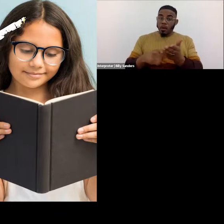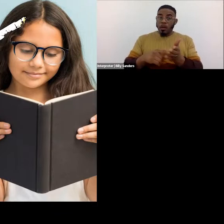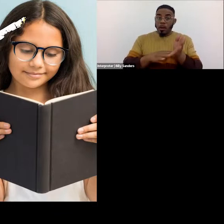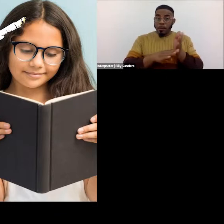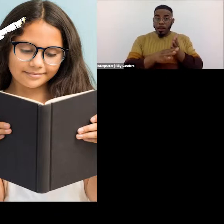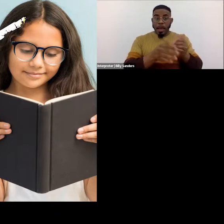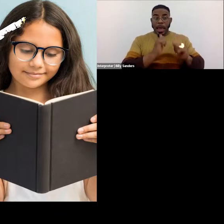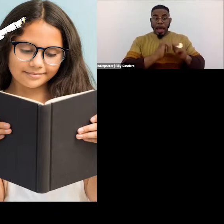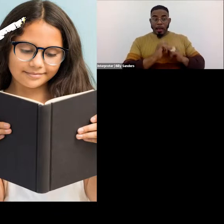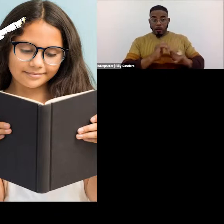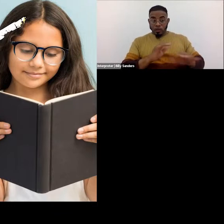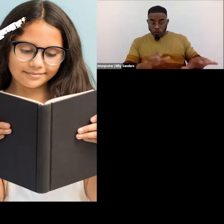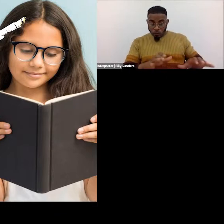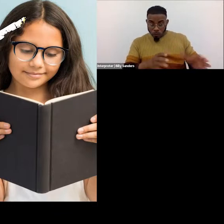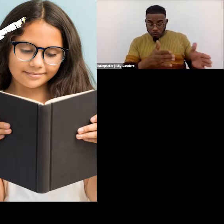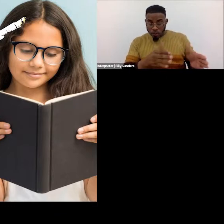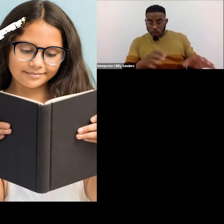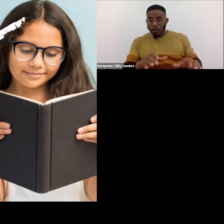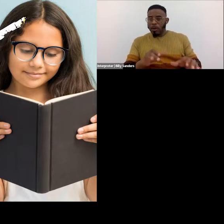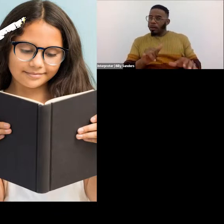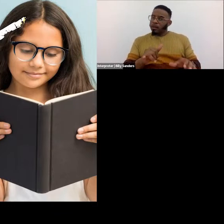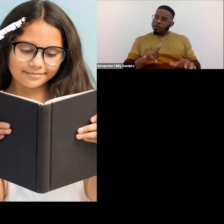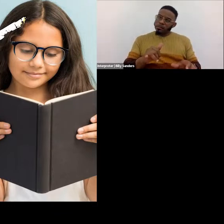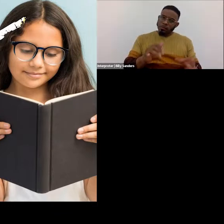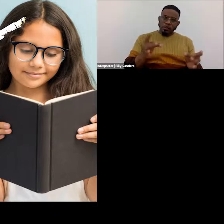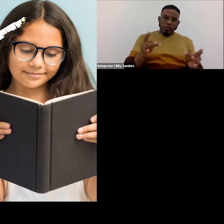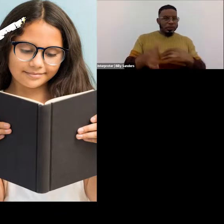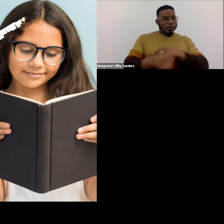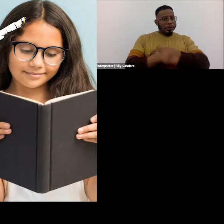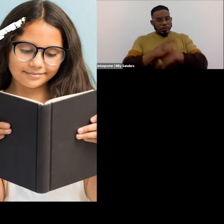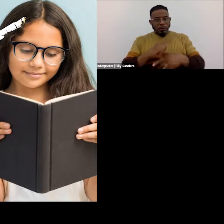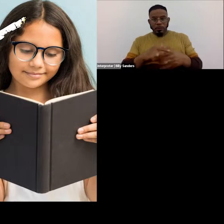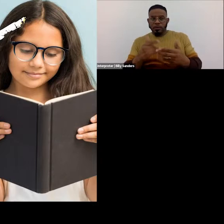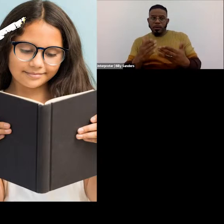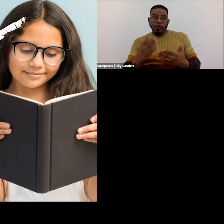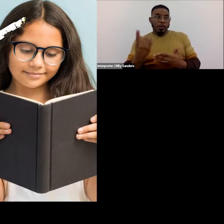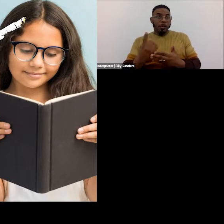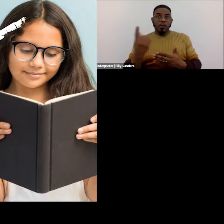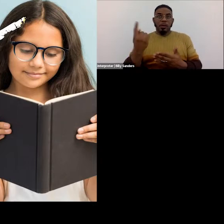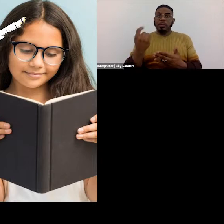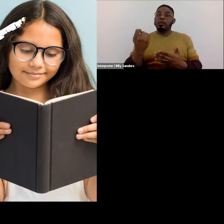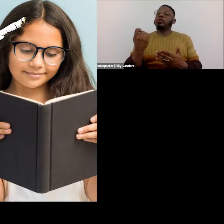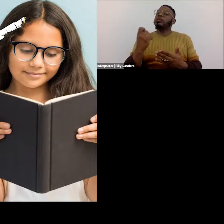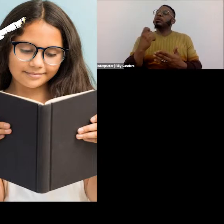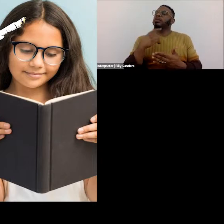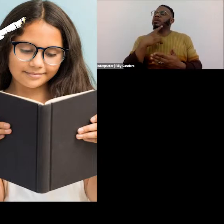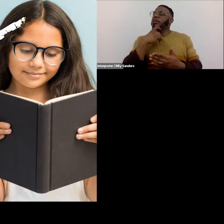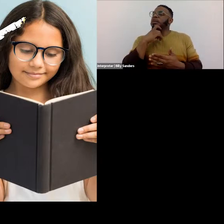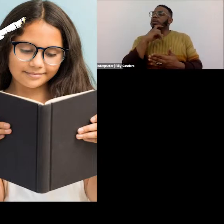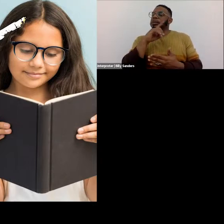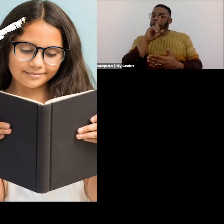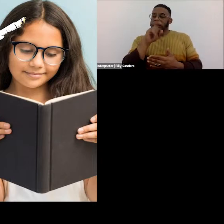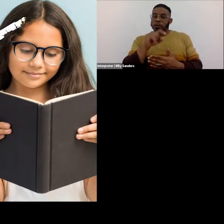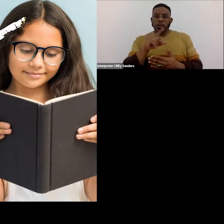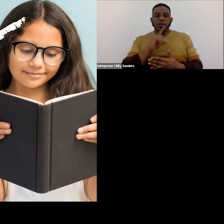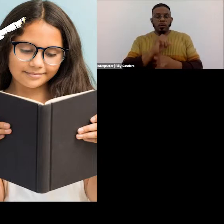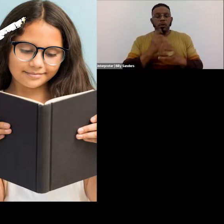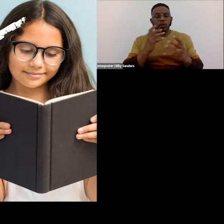to perform an activity that is hazardous or maybe somewhat a bit questionable. And we really want to ensure